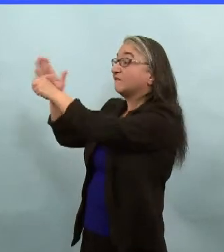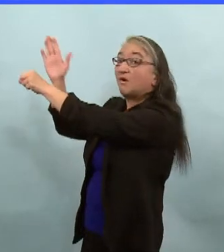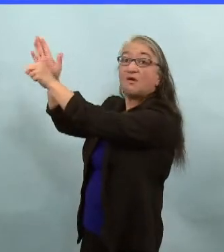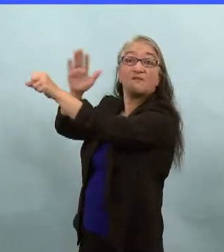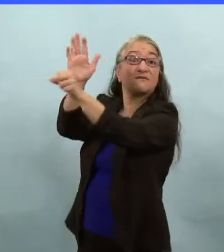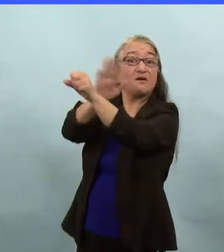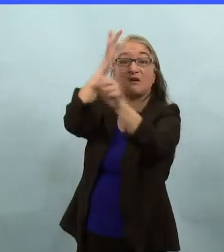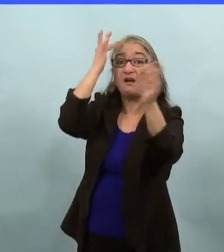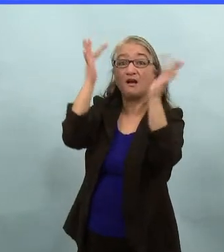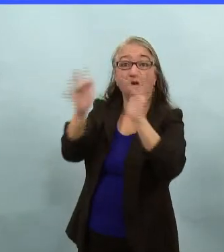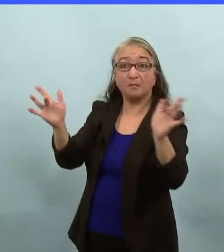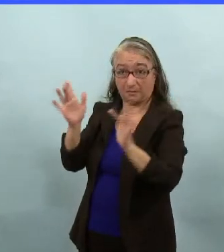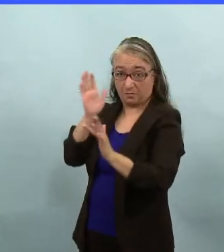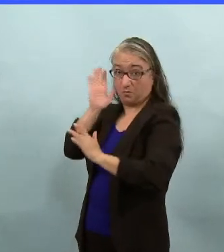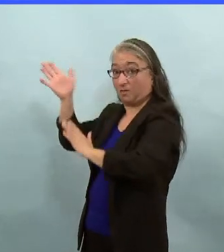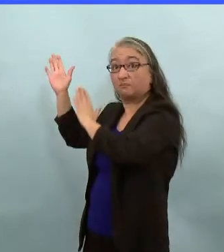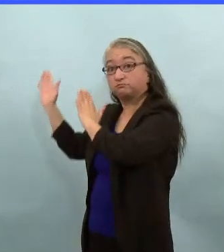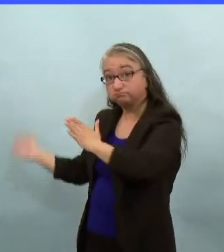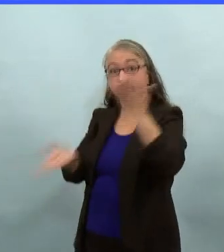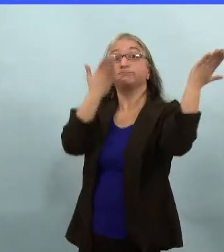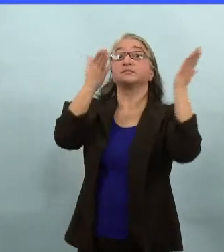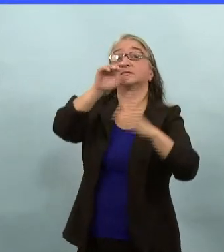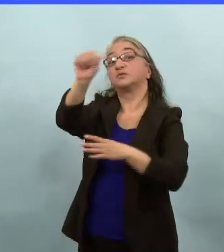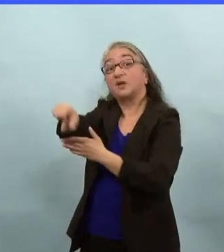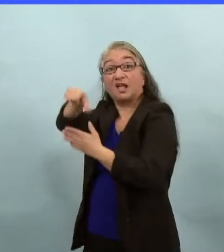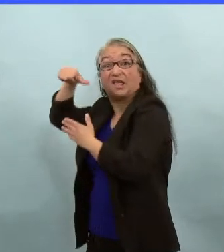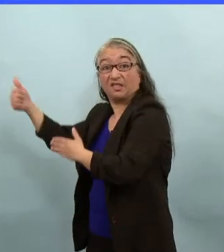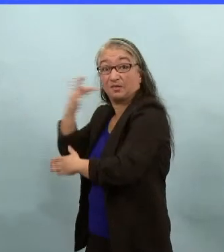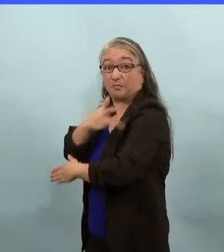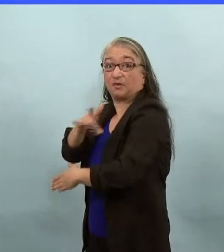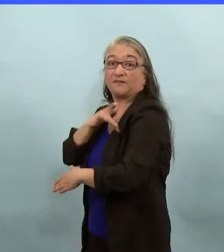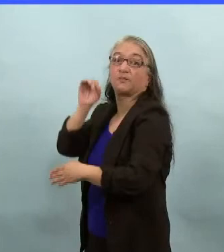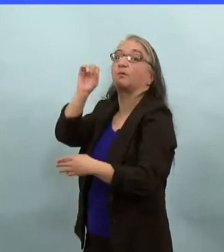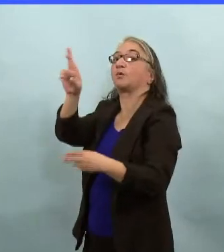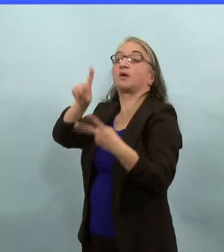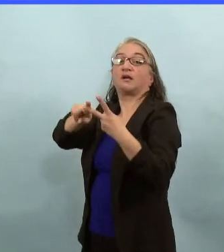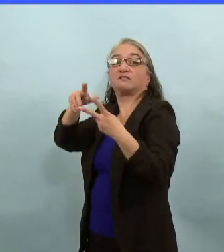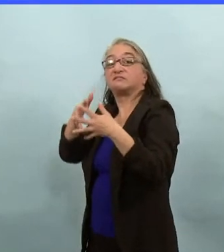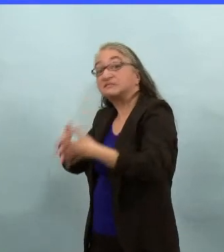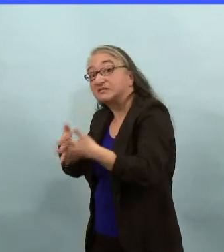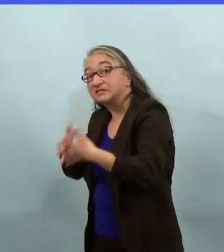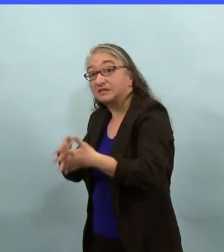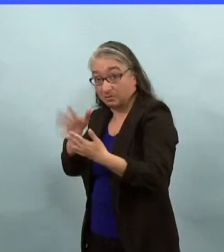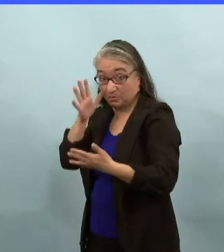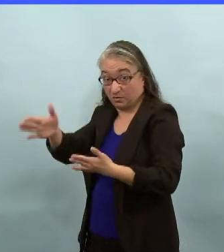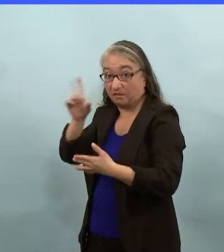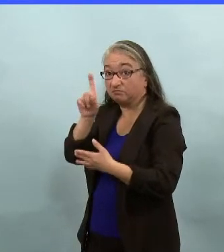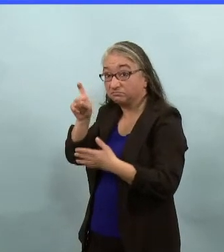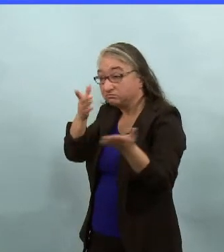already above 100 we expect the numbers to climb are we are we close to shipping uh patients out to